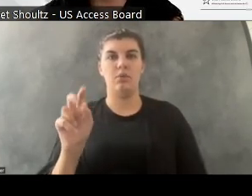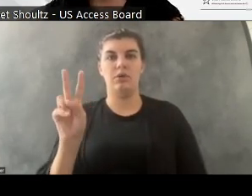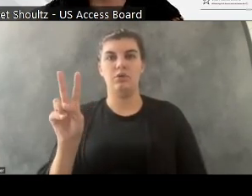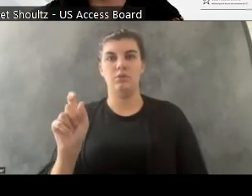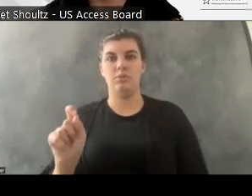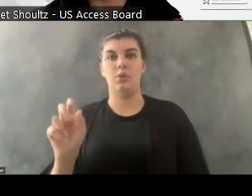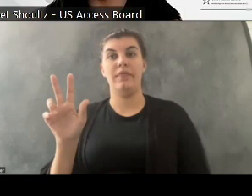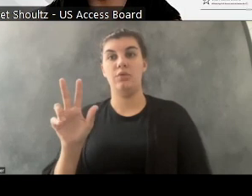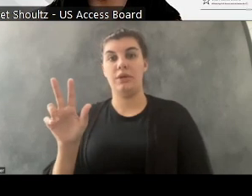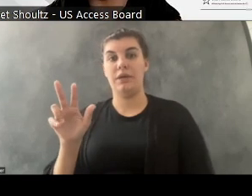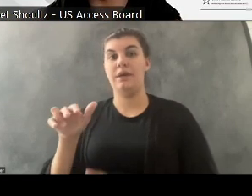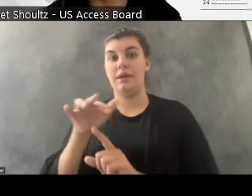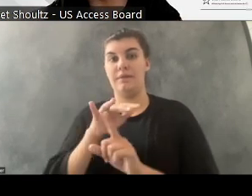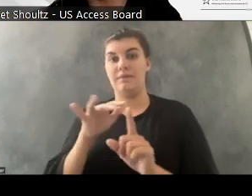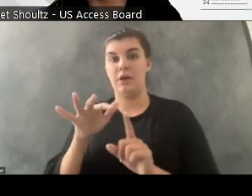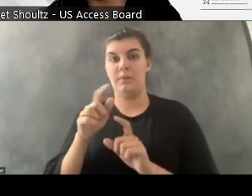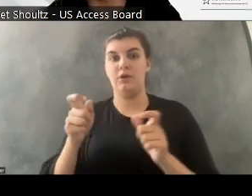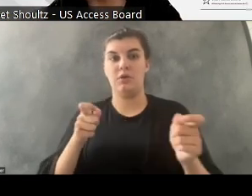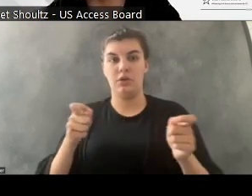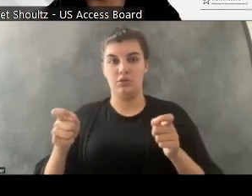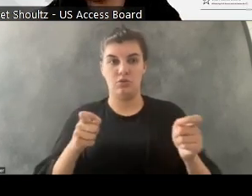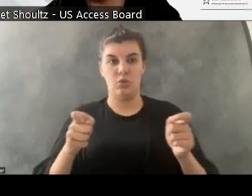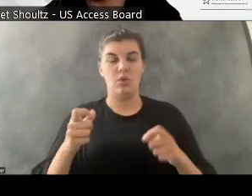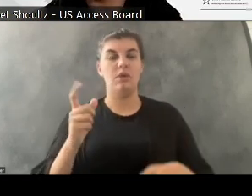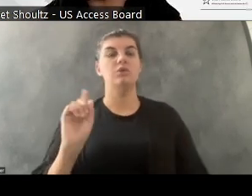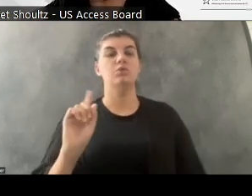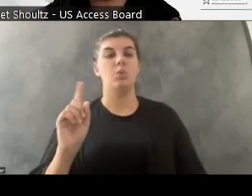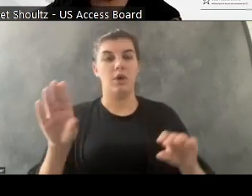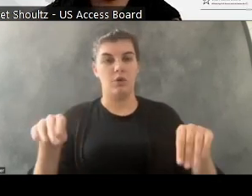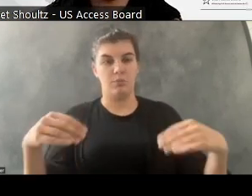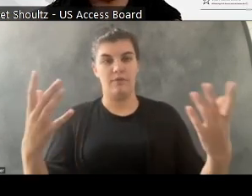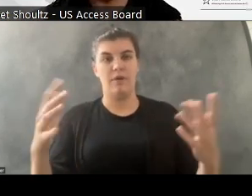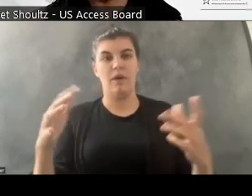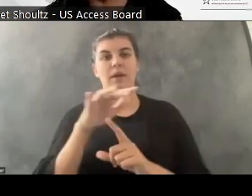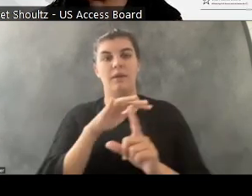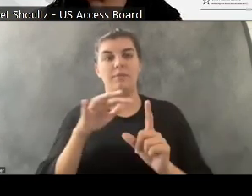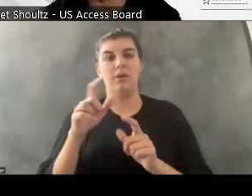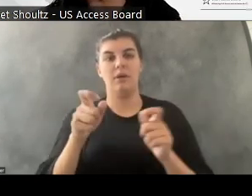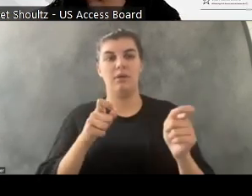Environmental Controls, where provided environmental